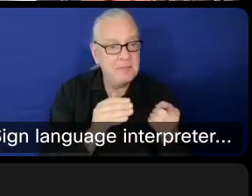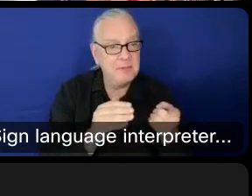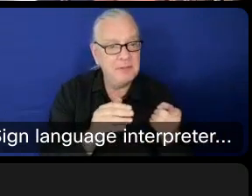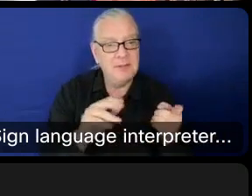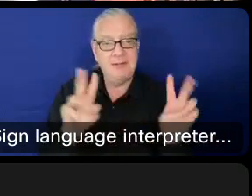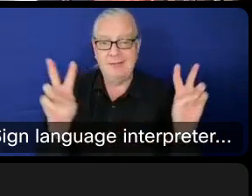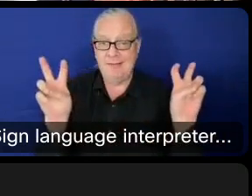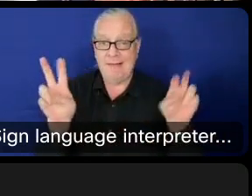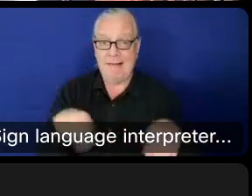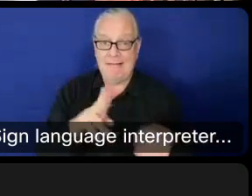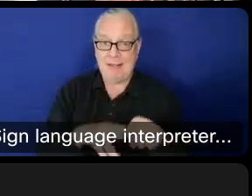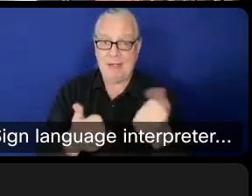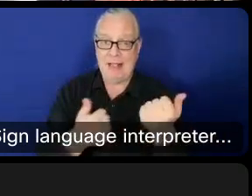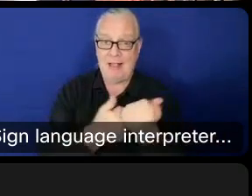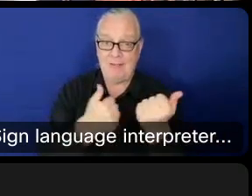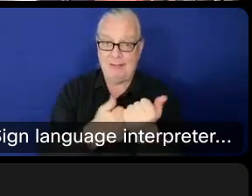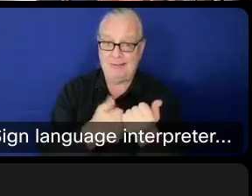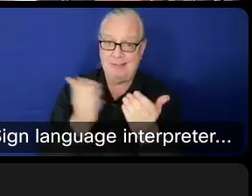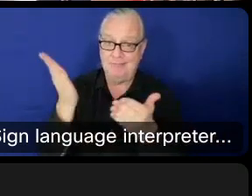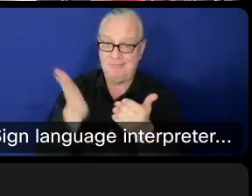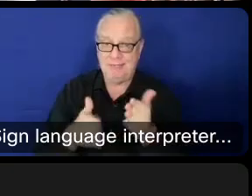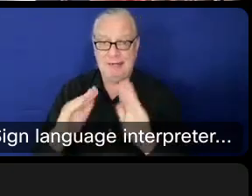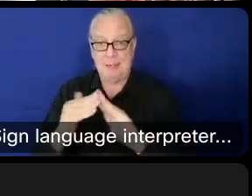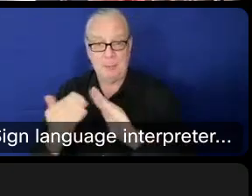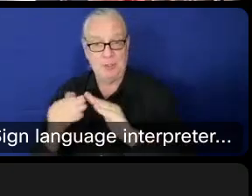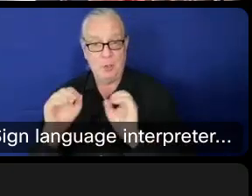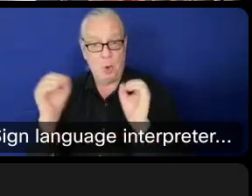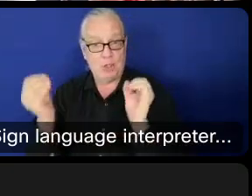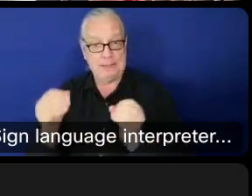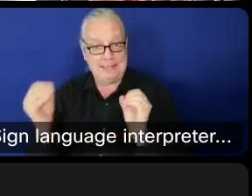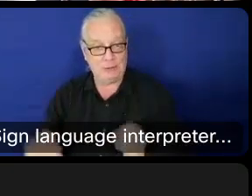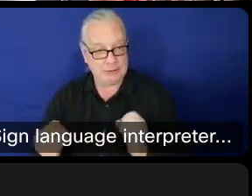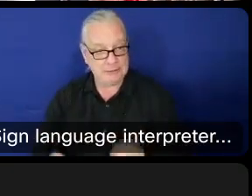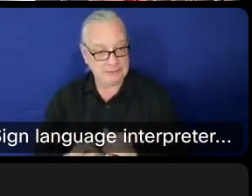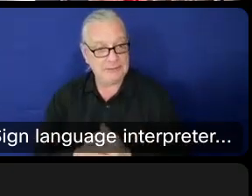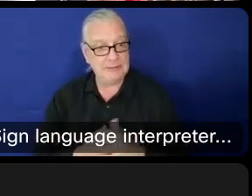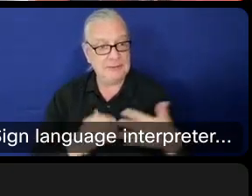advocacy and community organizations. And,